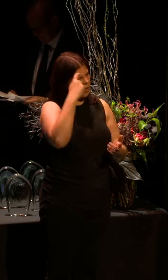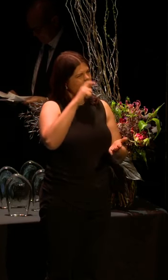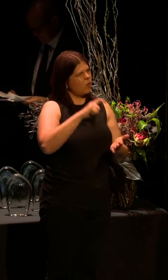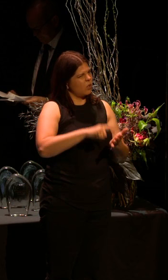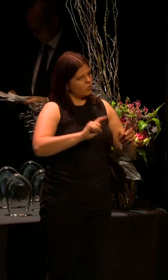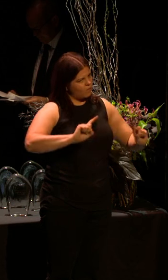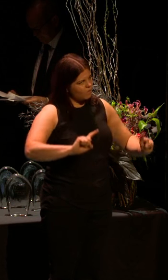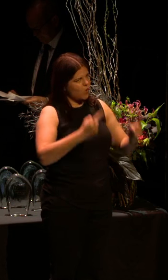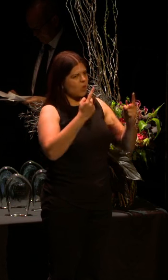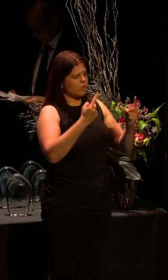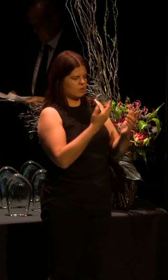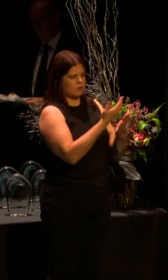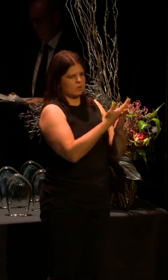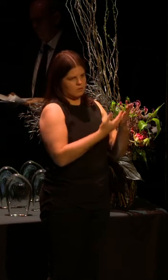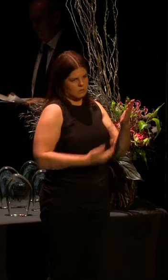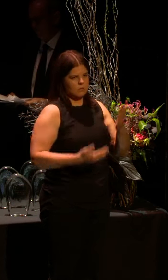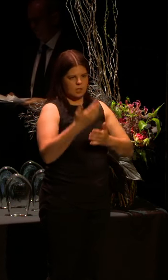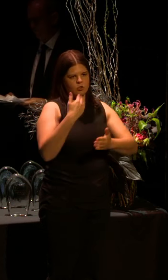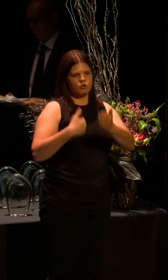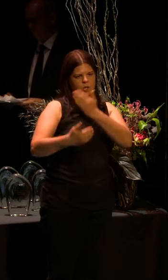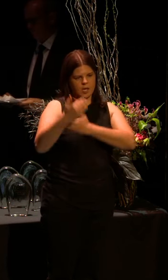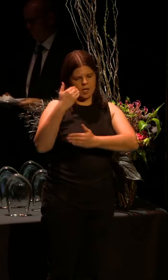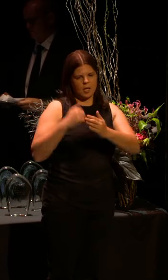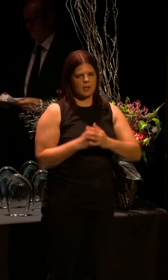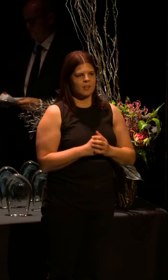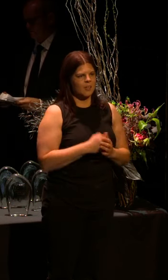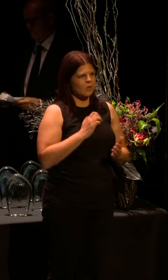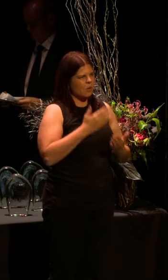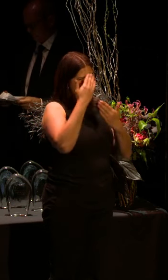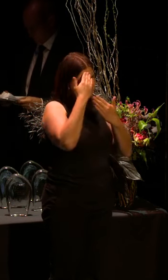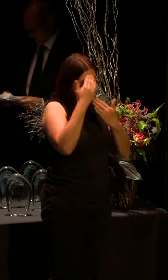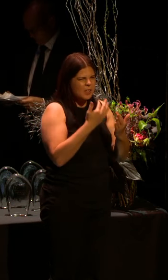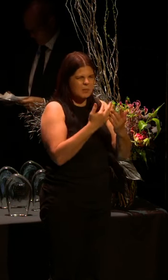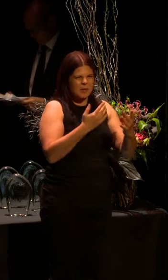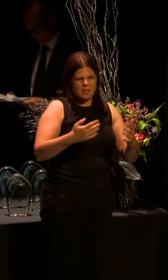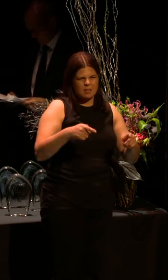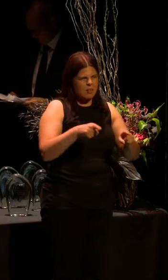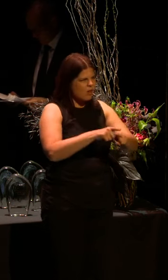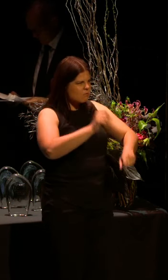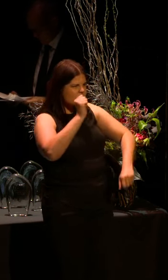So let me pay homage to the many warriors that created pathways for all of us.